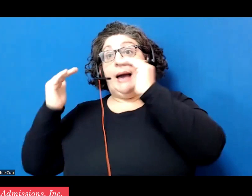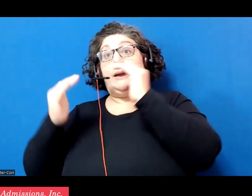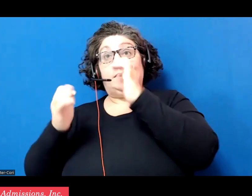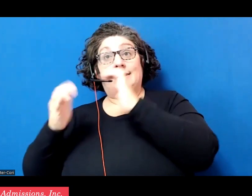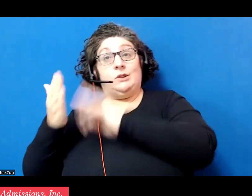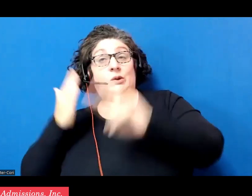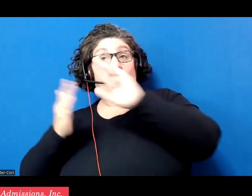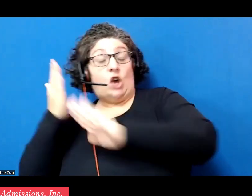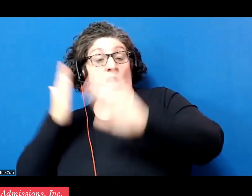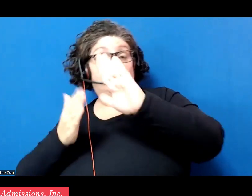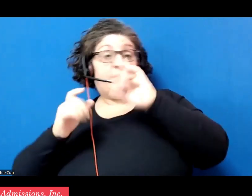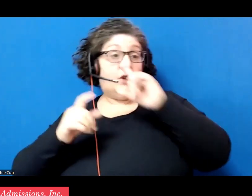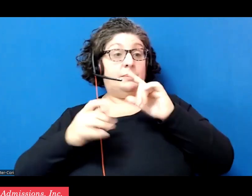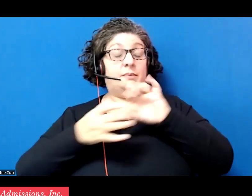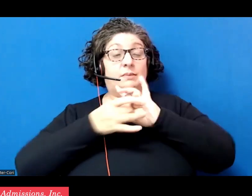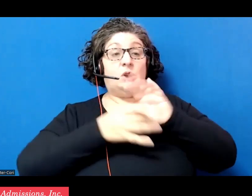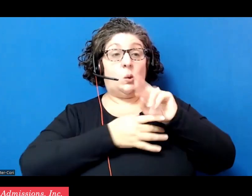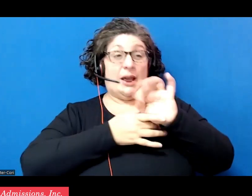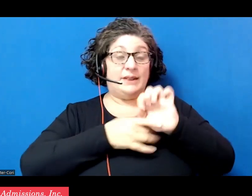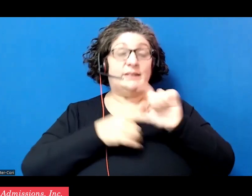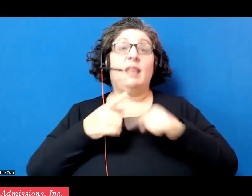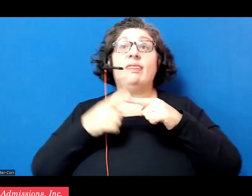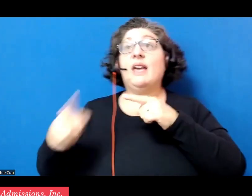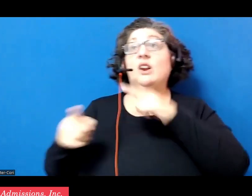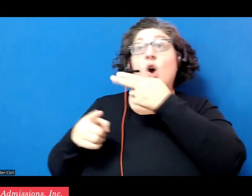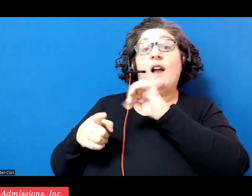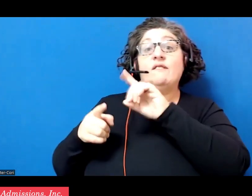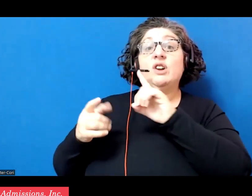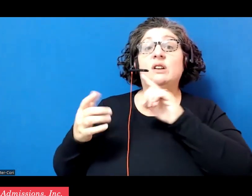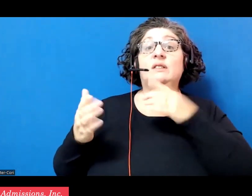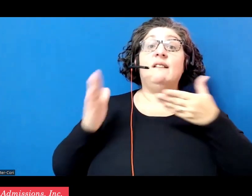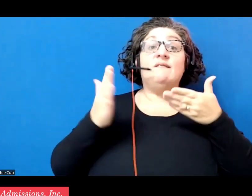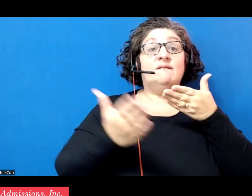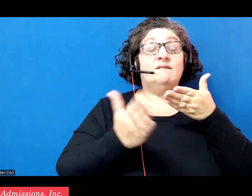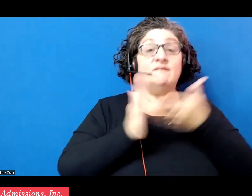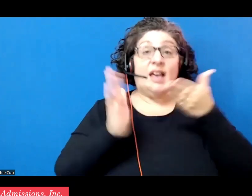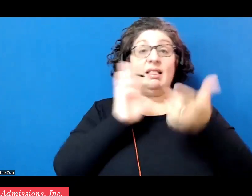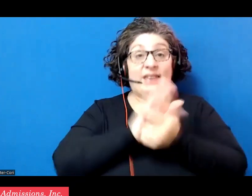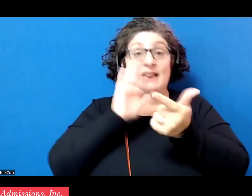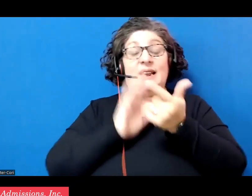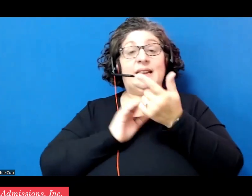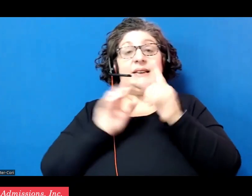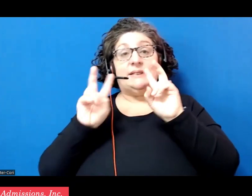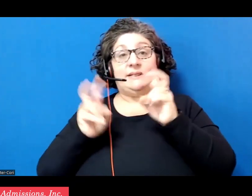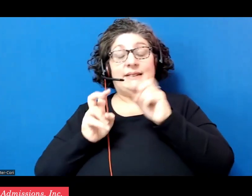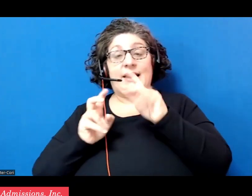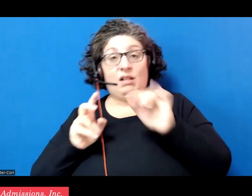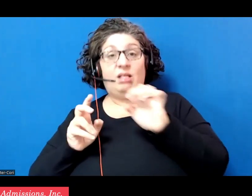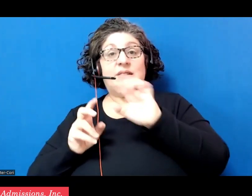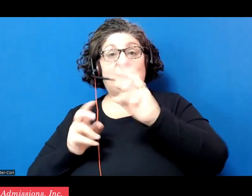And second is Harvard violating Title VI by penalizing Asian-American applicants or engaging